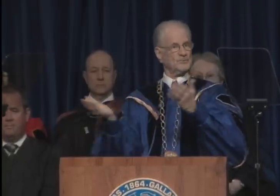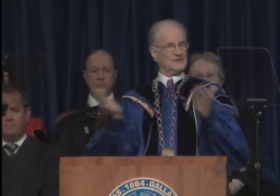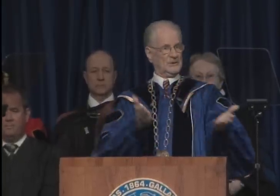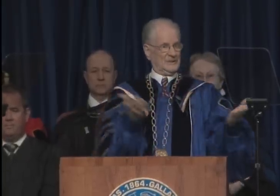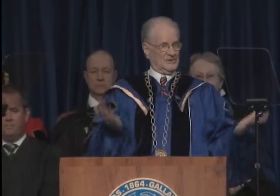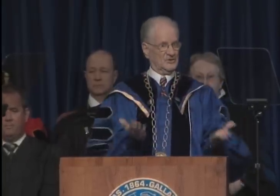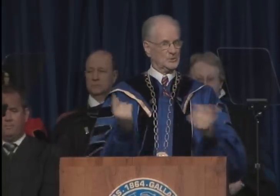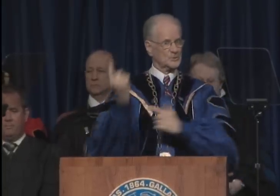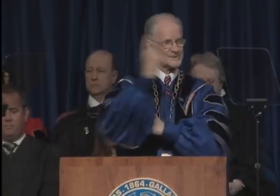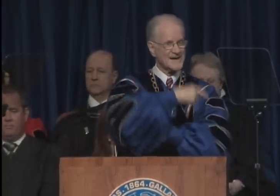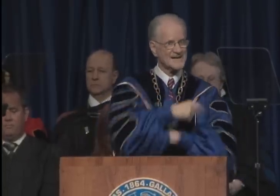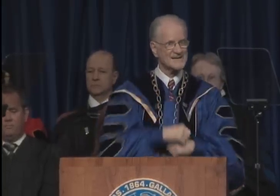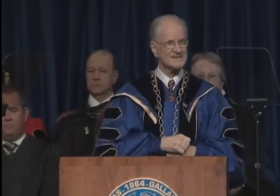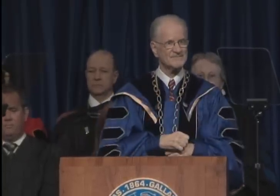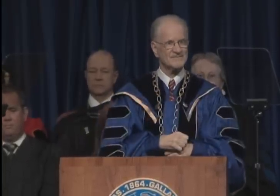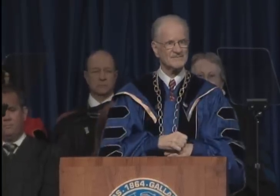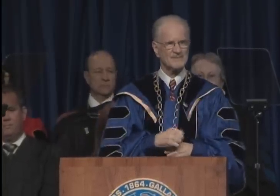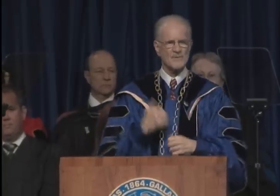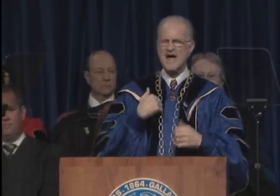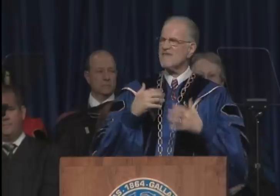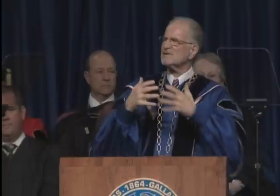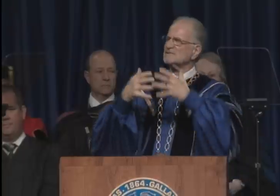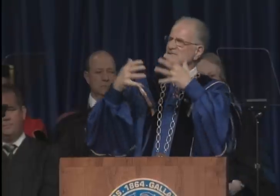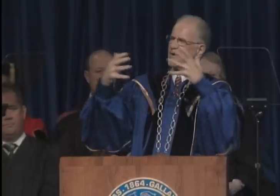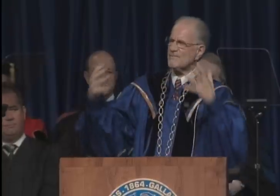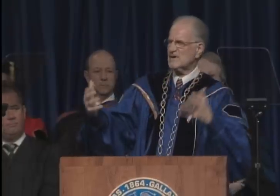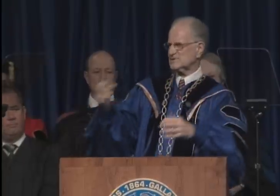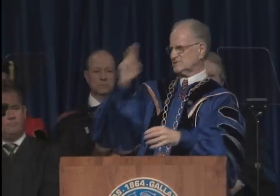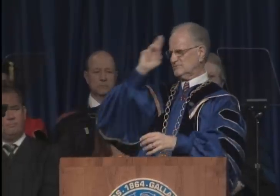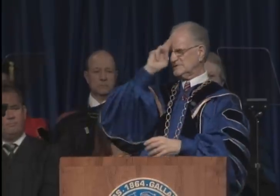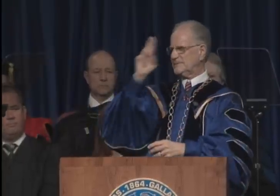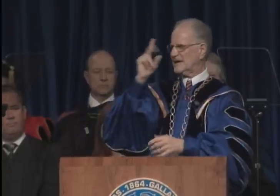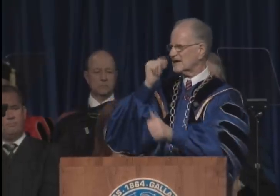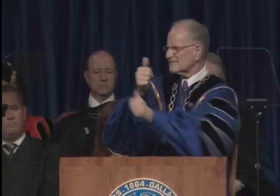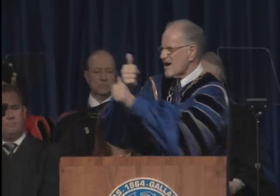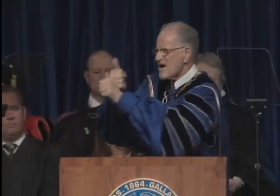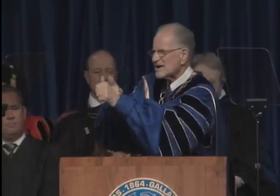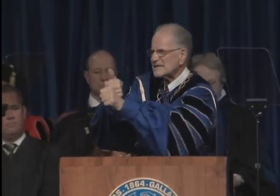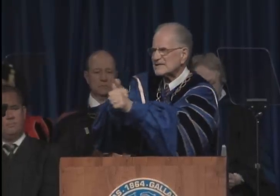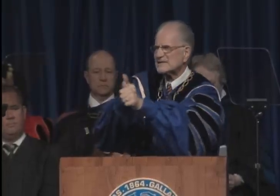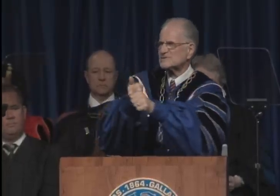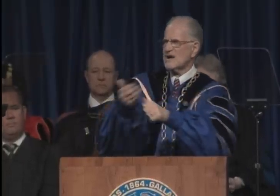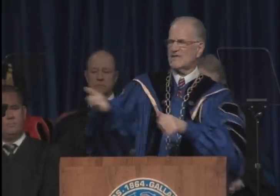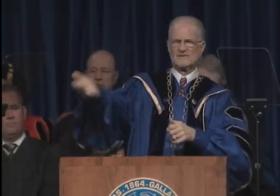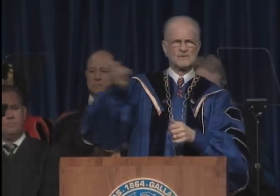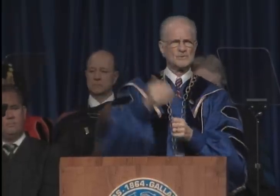What a path you have followed to bring you where you are today.